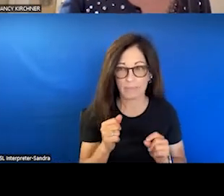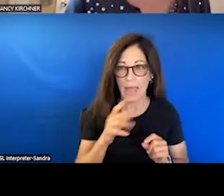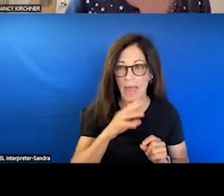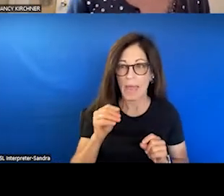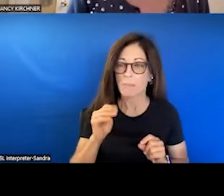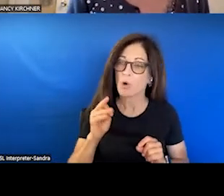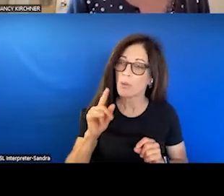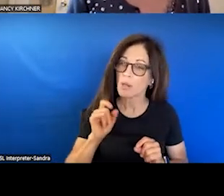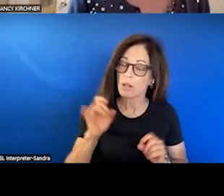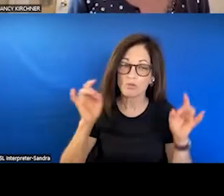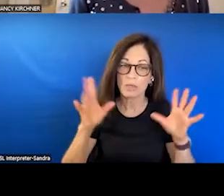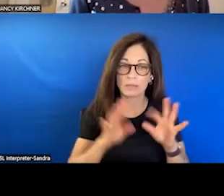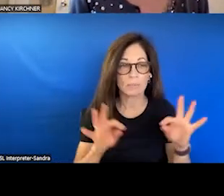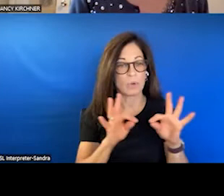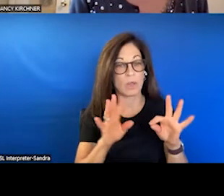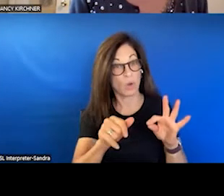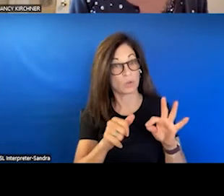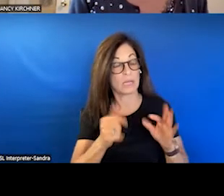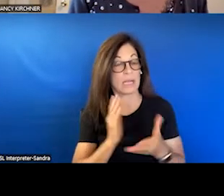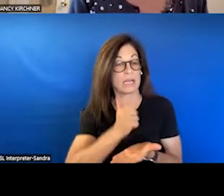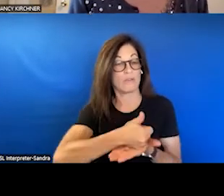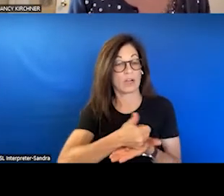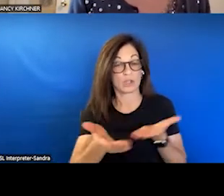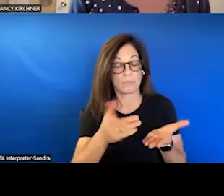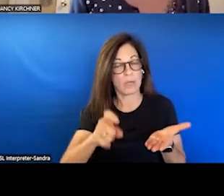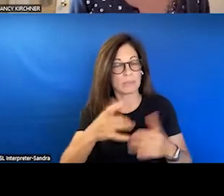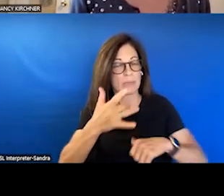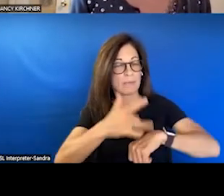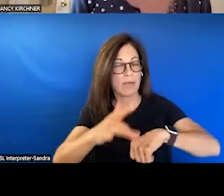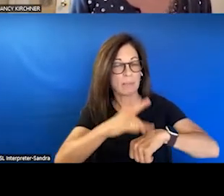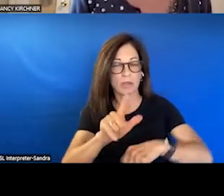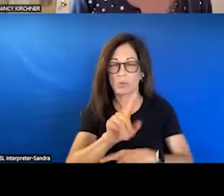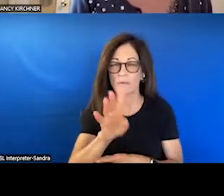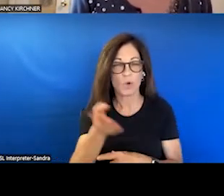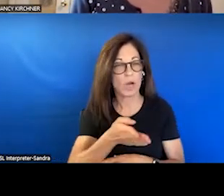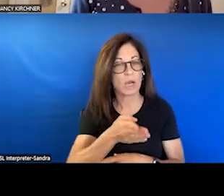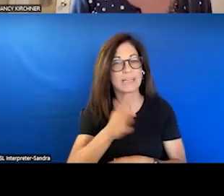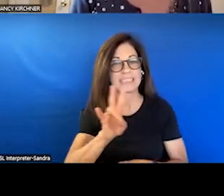MOBILE CRISIS IN THE VANETION SORRY VOICES HAVE TO BE AVAILABLE, 24 HOURS A DAY. EVERY DAY. OF